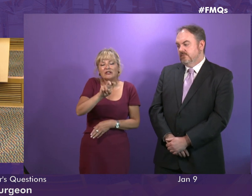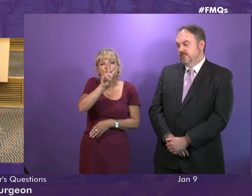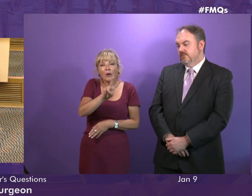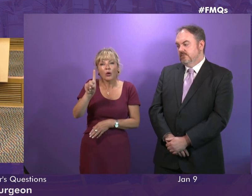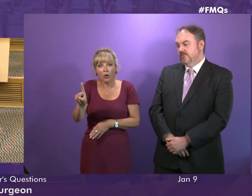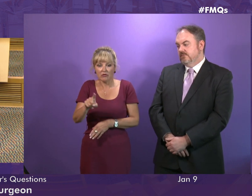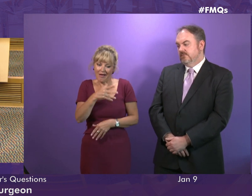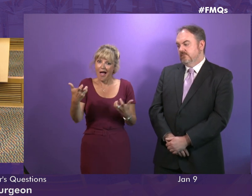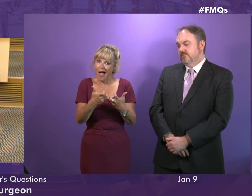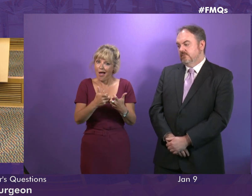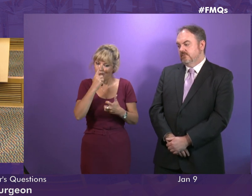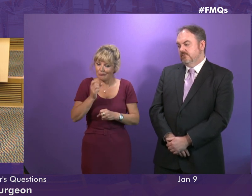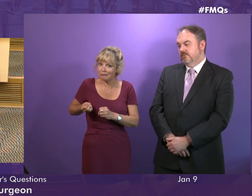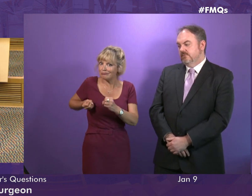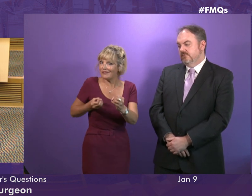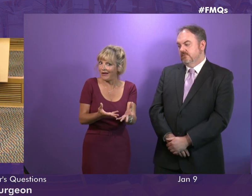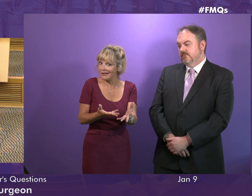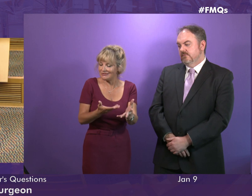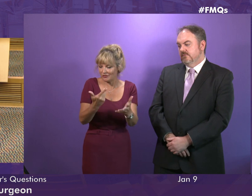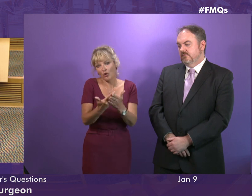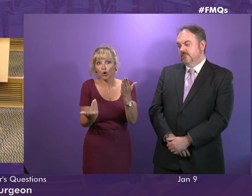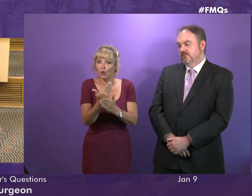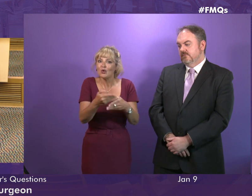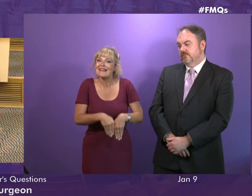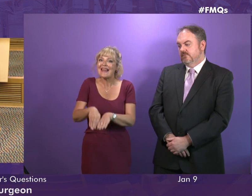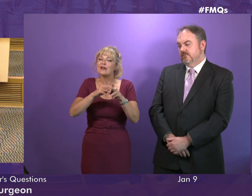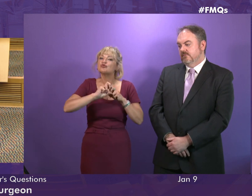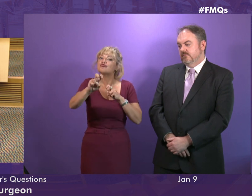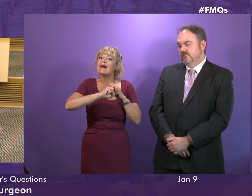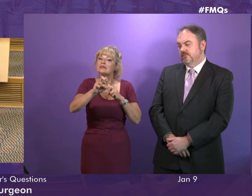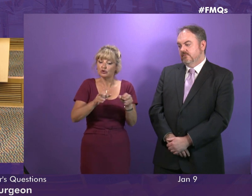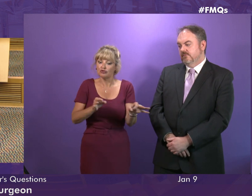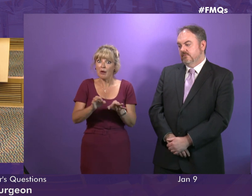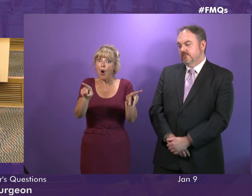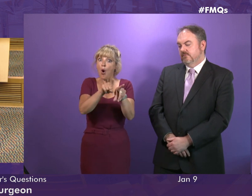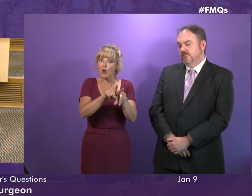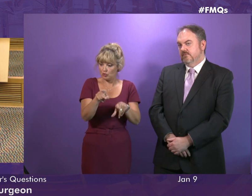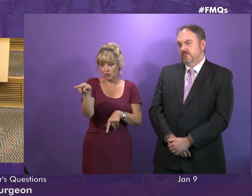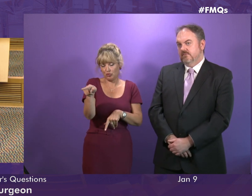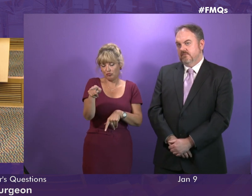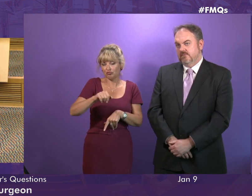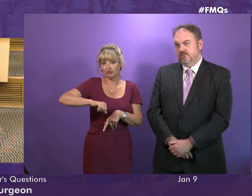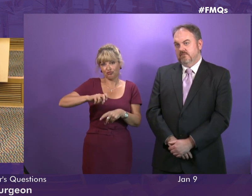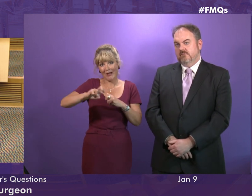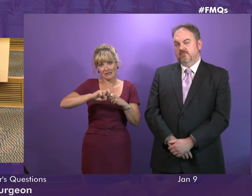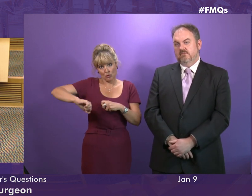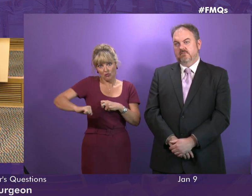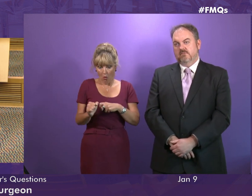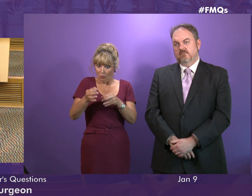to deliver the priorities and outcomes of the new national transport strategy. In addition to that, Transport Scotland officials have already committed to working with the